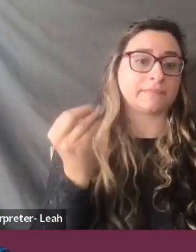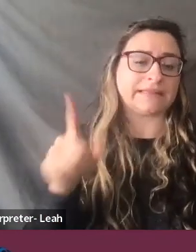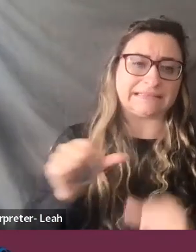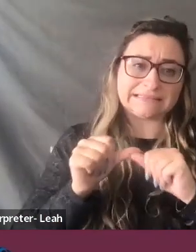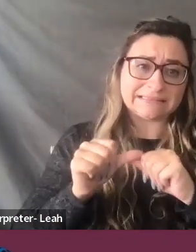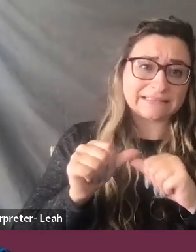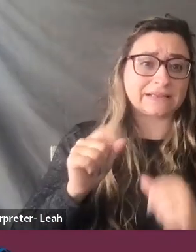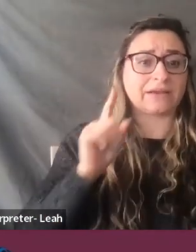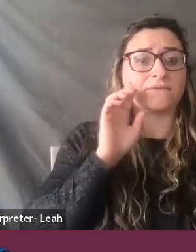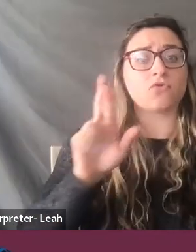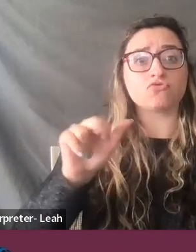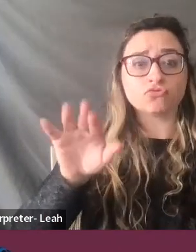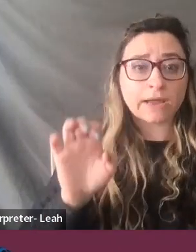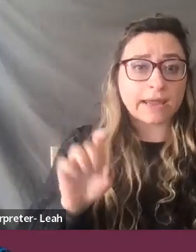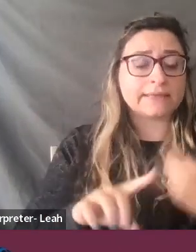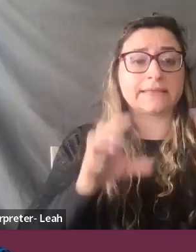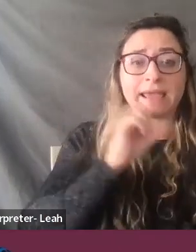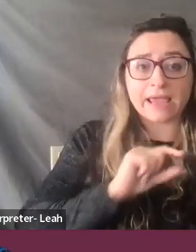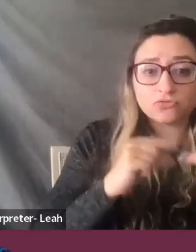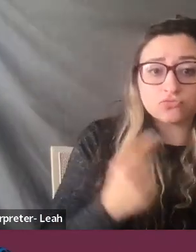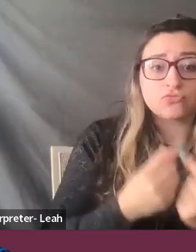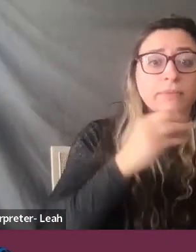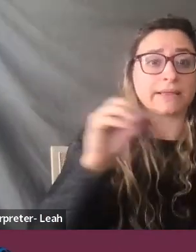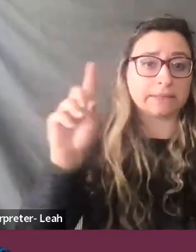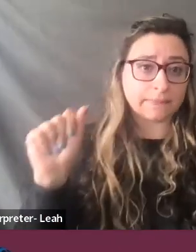When we approached this project, we knew that people with disabilities have a universally lower vaccination rate than the general public by an average of approximately 3%.